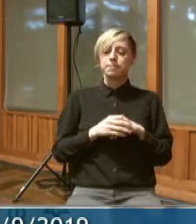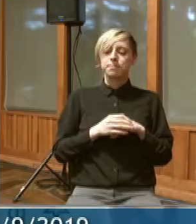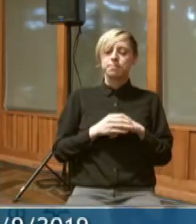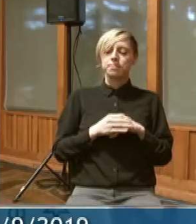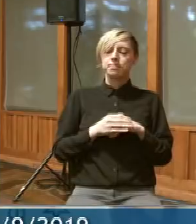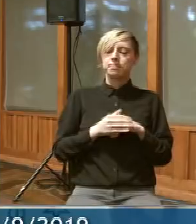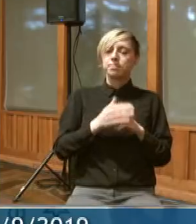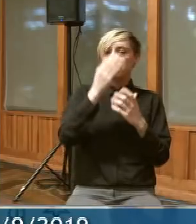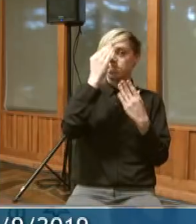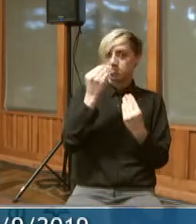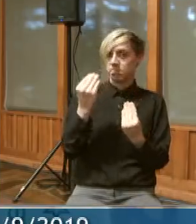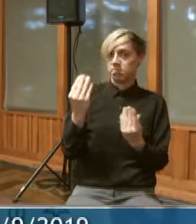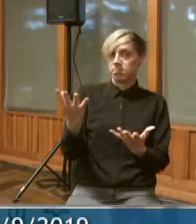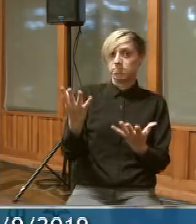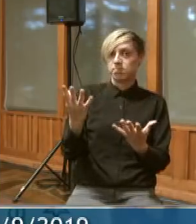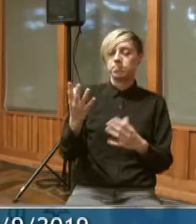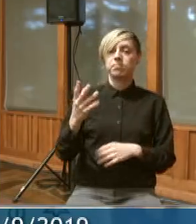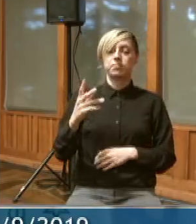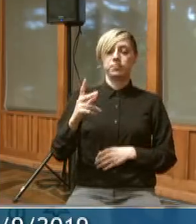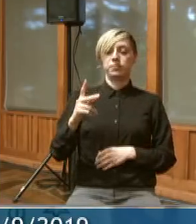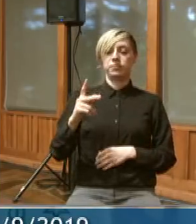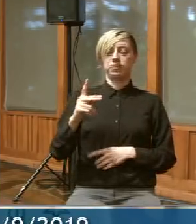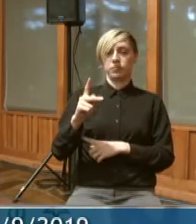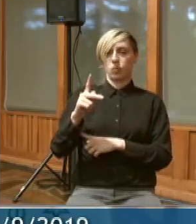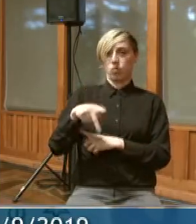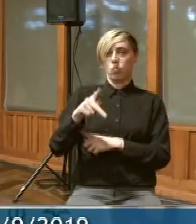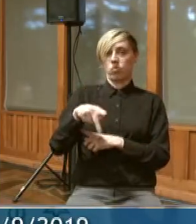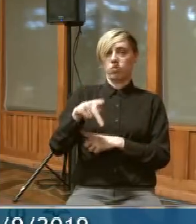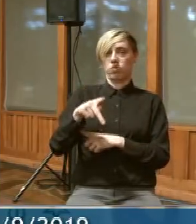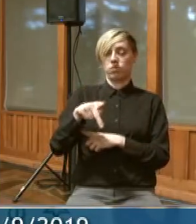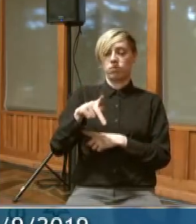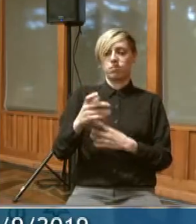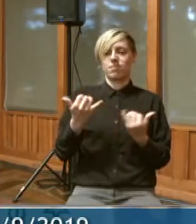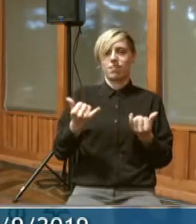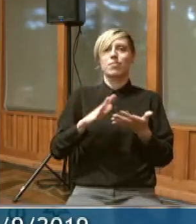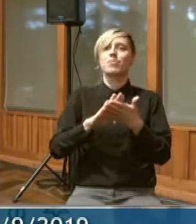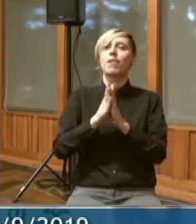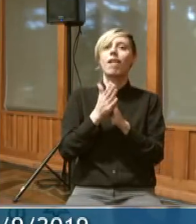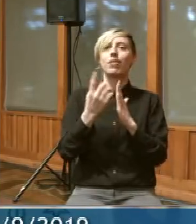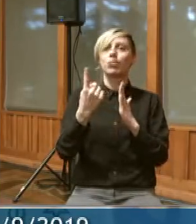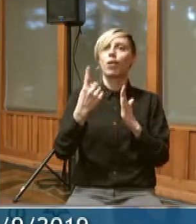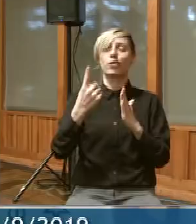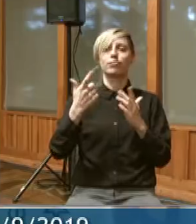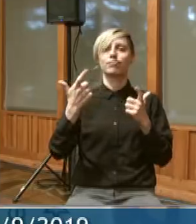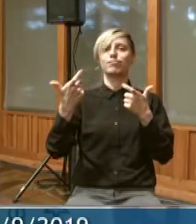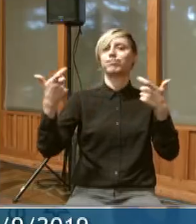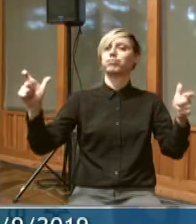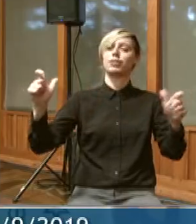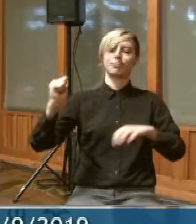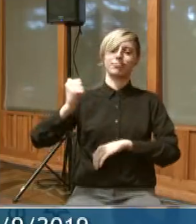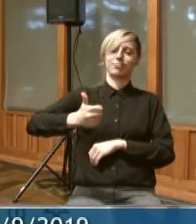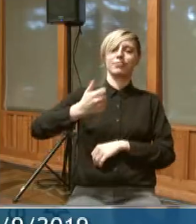MILLIONS OF DOLLARS IN ECONOMIC ACTIVITY AND GIVING WORLDWIDE ATTENTION TO OUR CITY AND I THANK YOU FOR THAT SUPPORT.